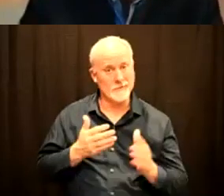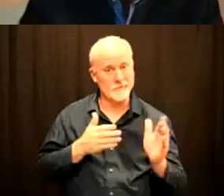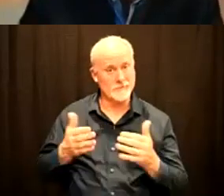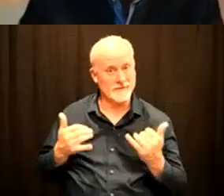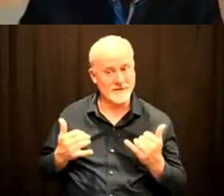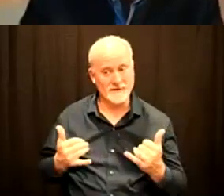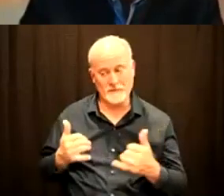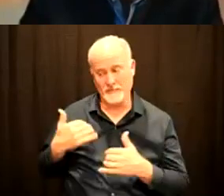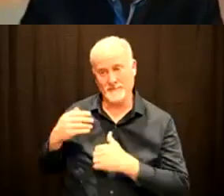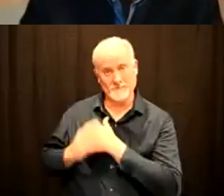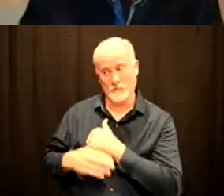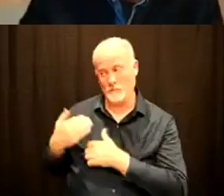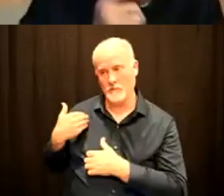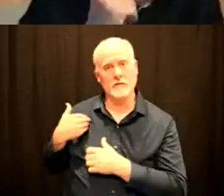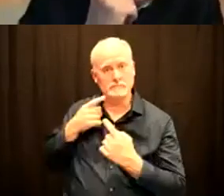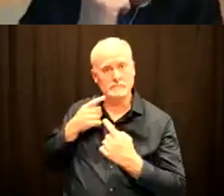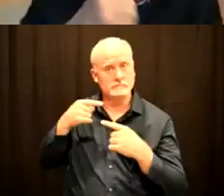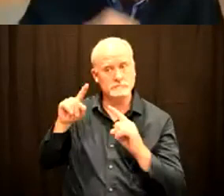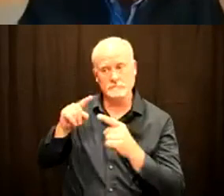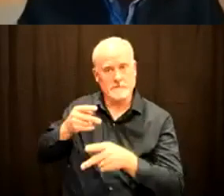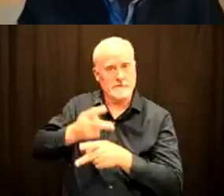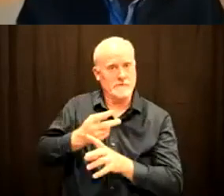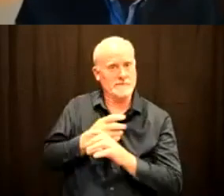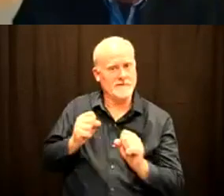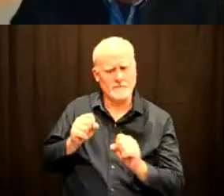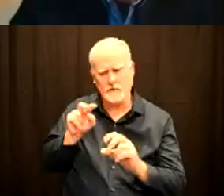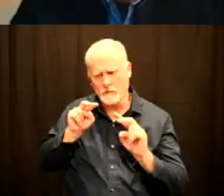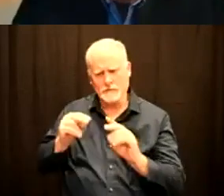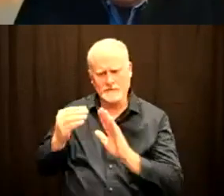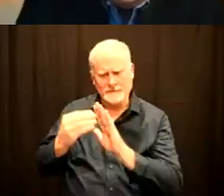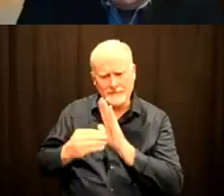worked to maintain campus safety when we looked at all the data that was collected about what